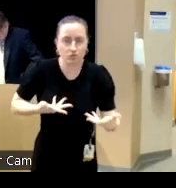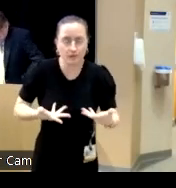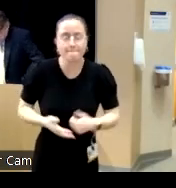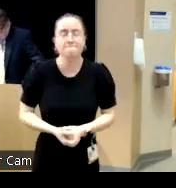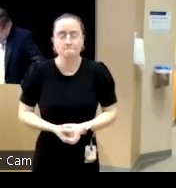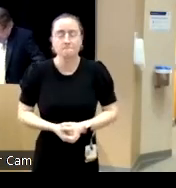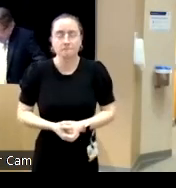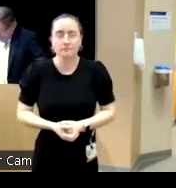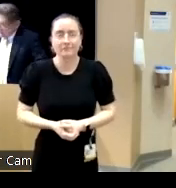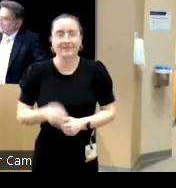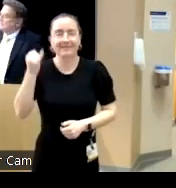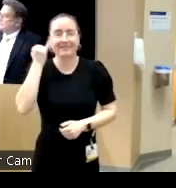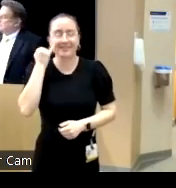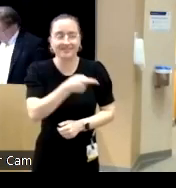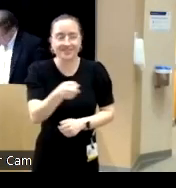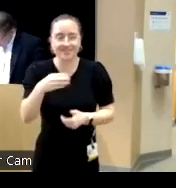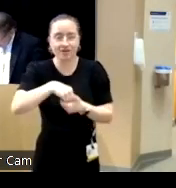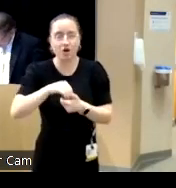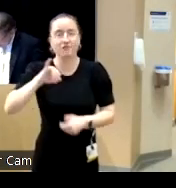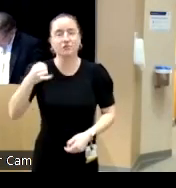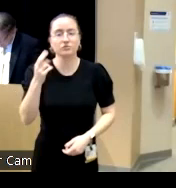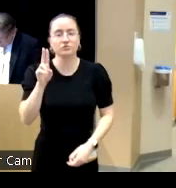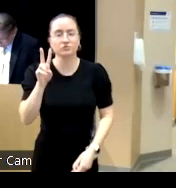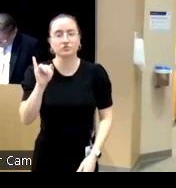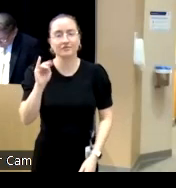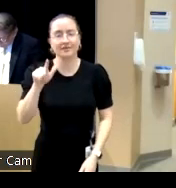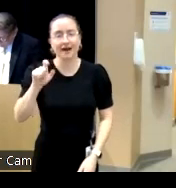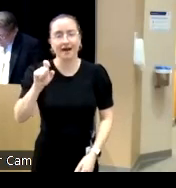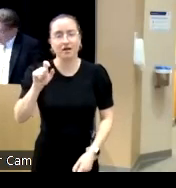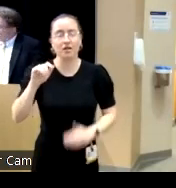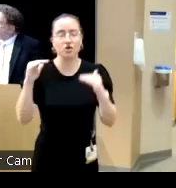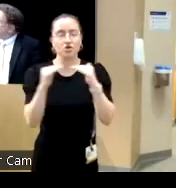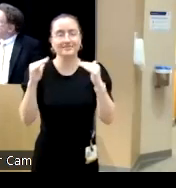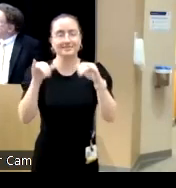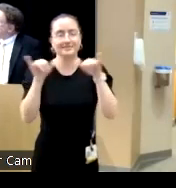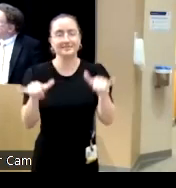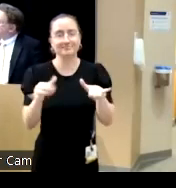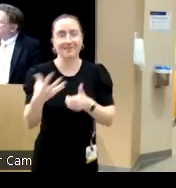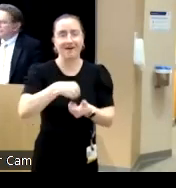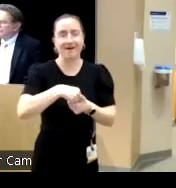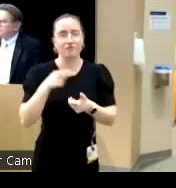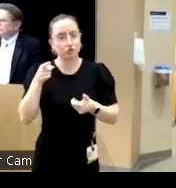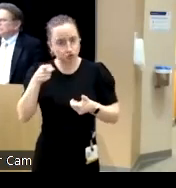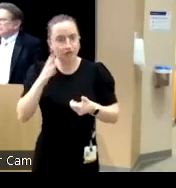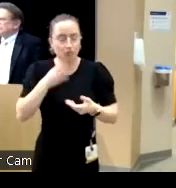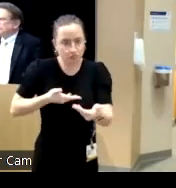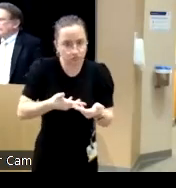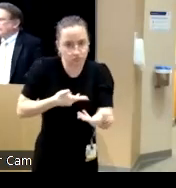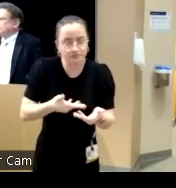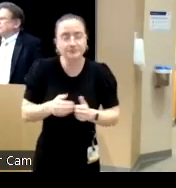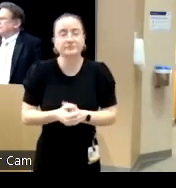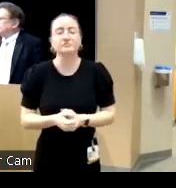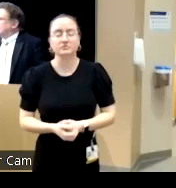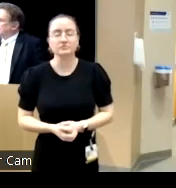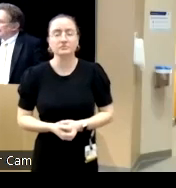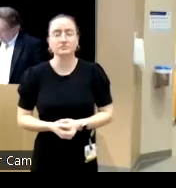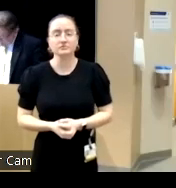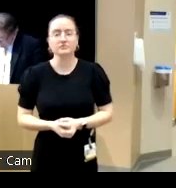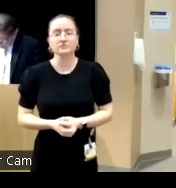involved in the Juvenile Justice System um and touches on themes throughout of Health Equity